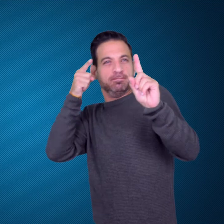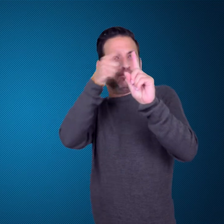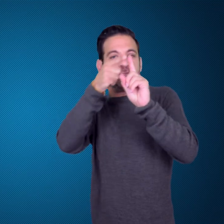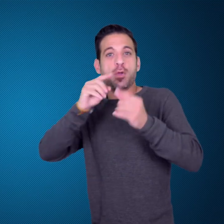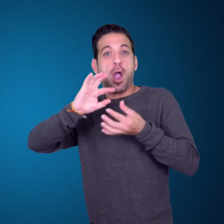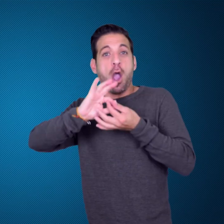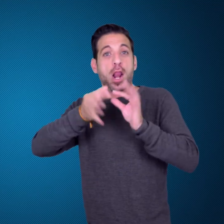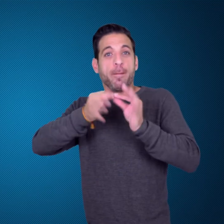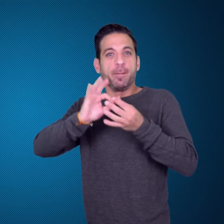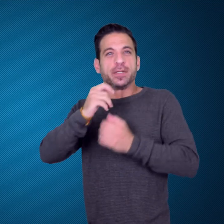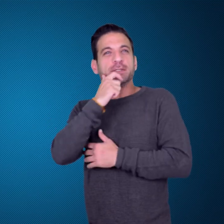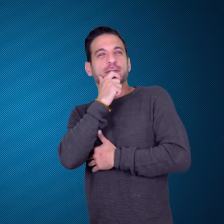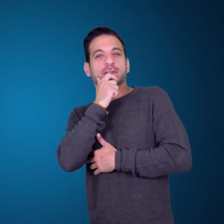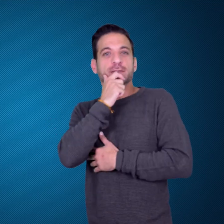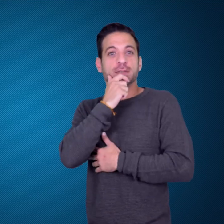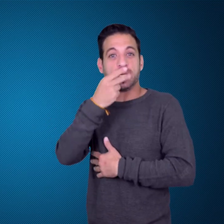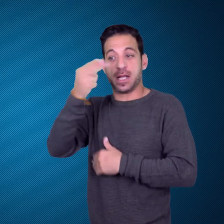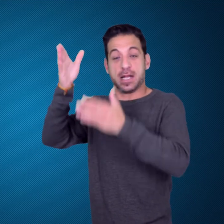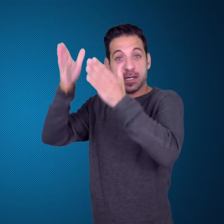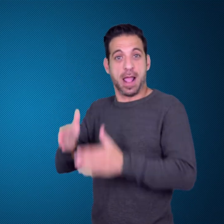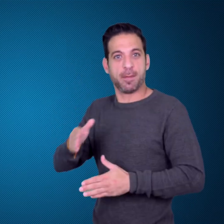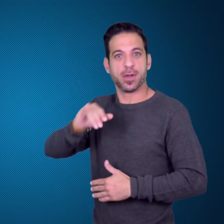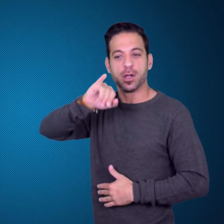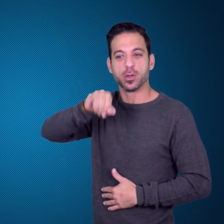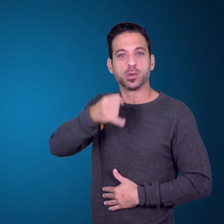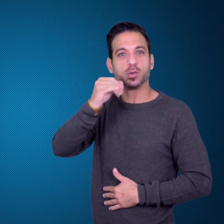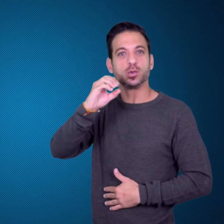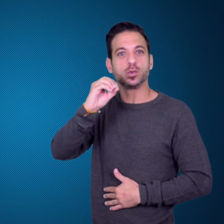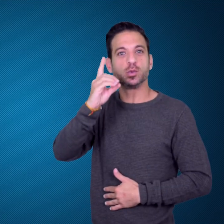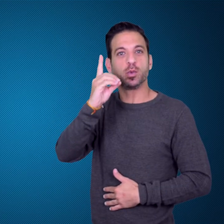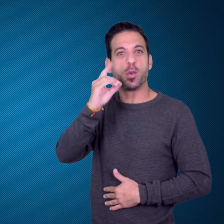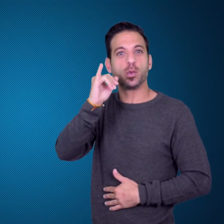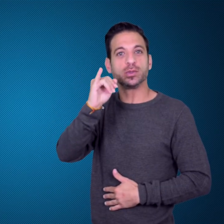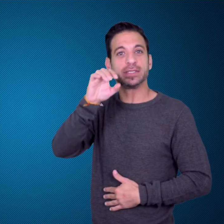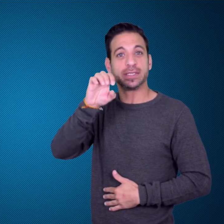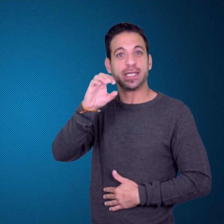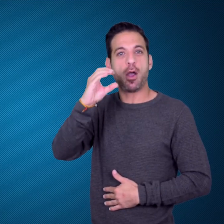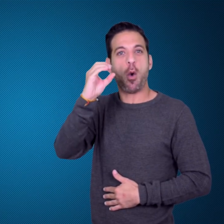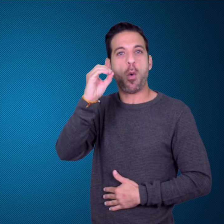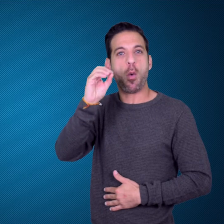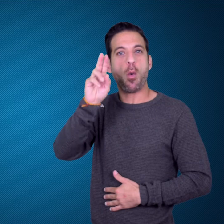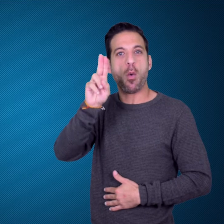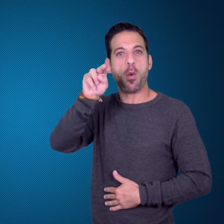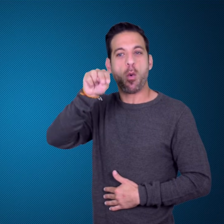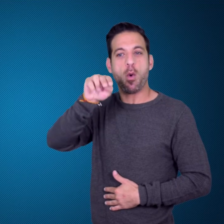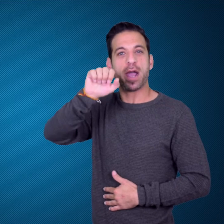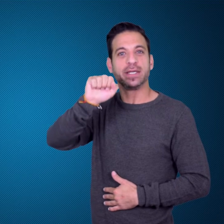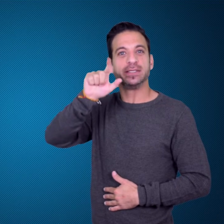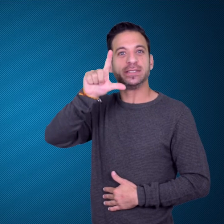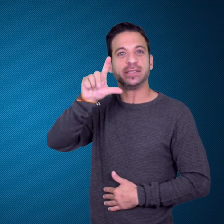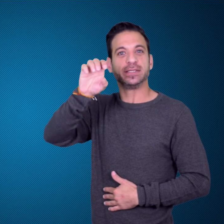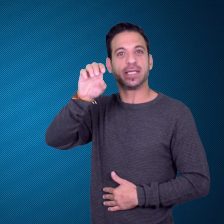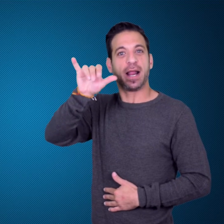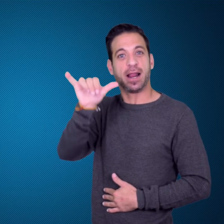Jodie Ounsley, who was born profoundly deaf but